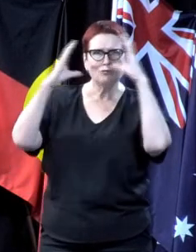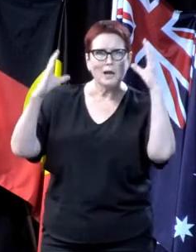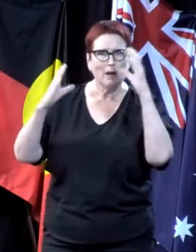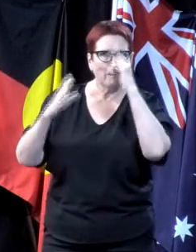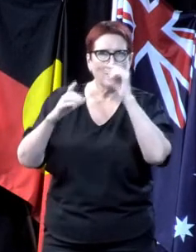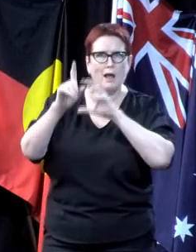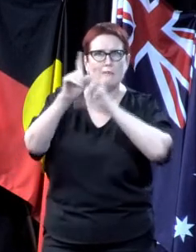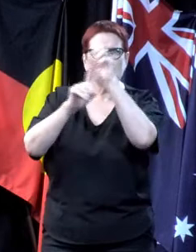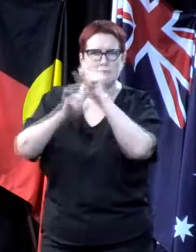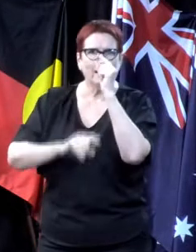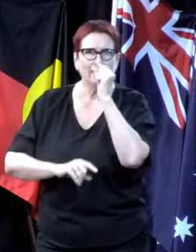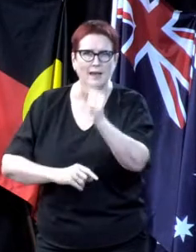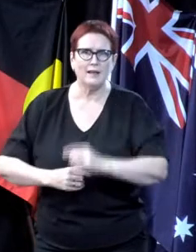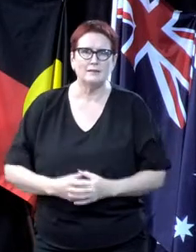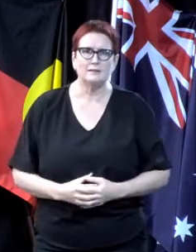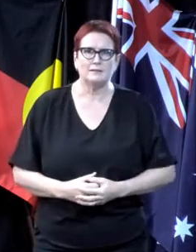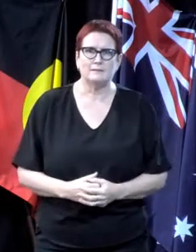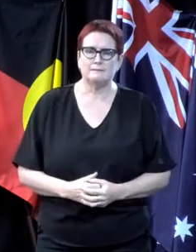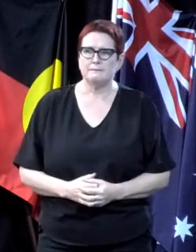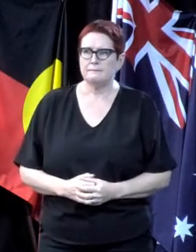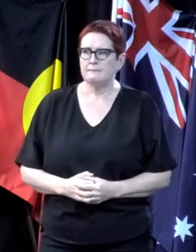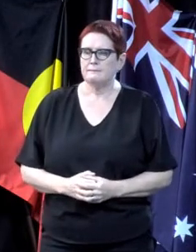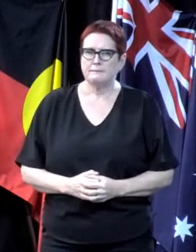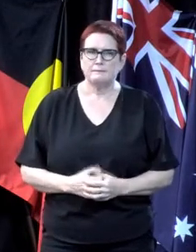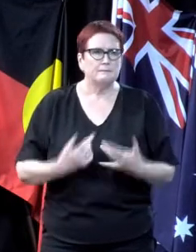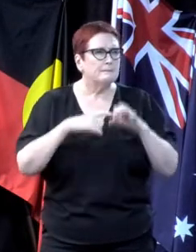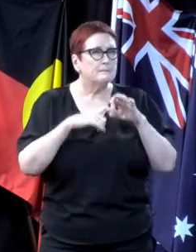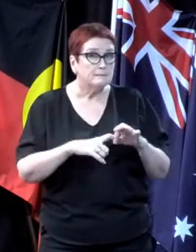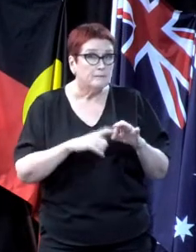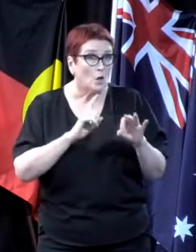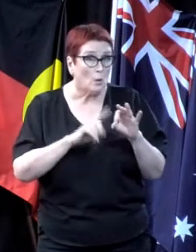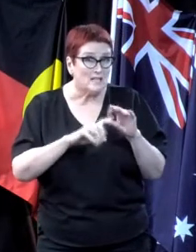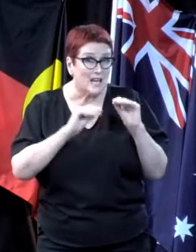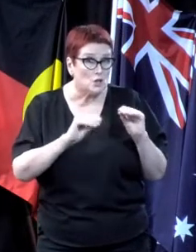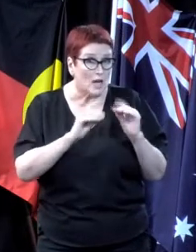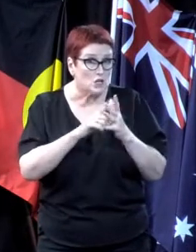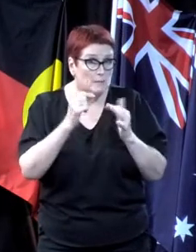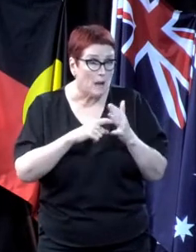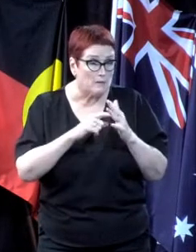Now, I don’t think anybody’s claiming that Queensland education have – has got it perfect yet, so – and that has been acknowledged, of